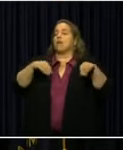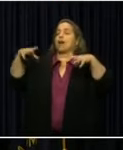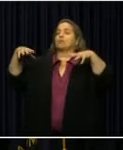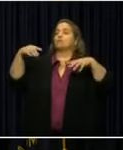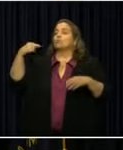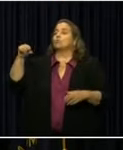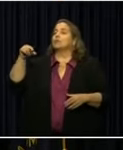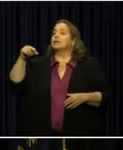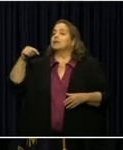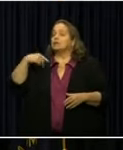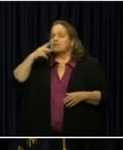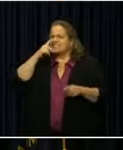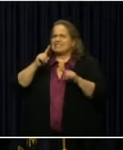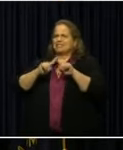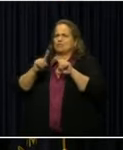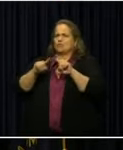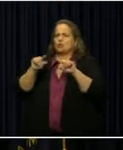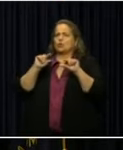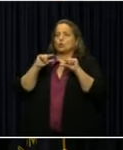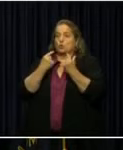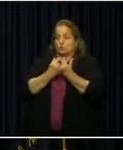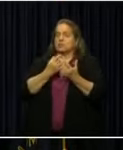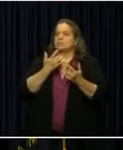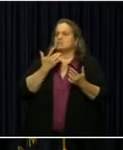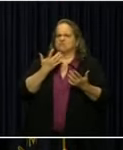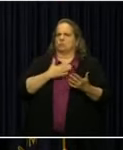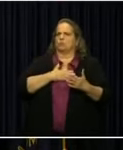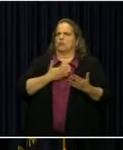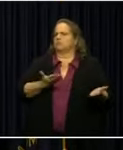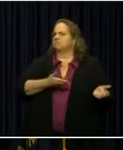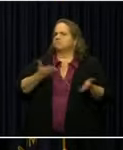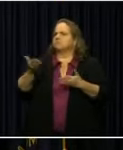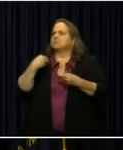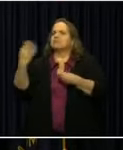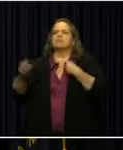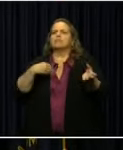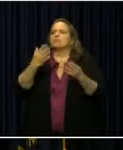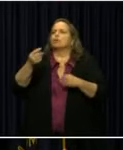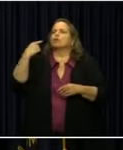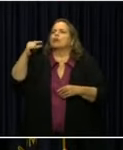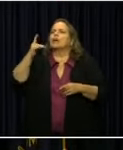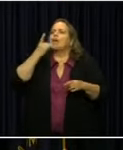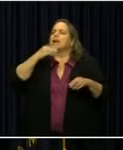OUT OF IT, THERE ARE GOING TO HAVE TO BE SOME STEPS THAT WE